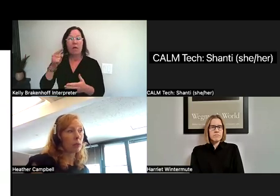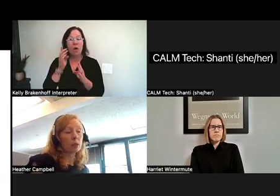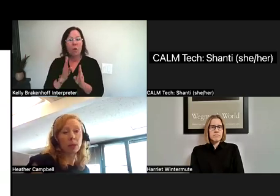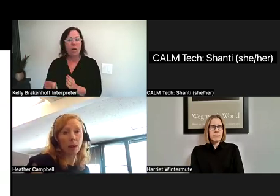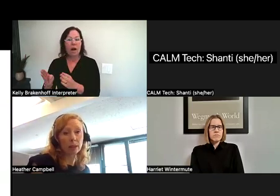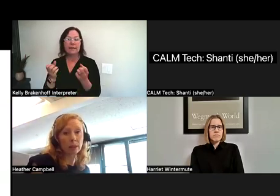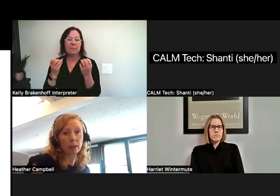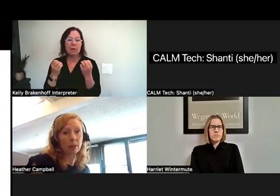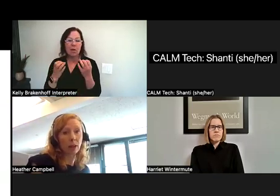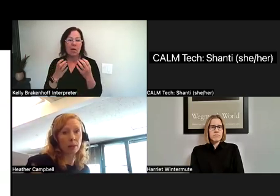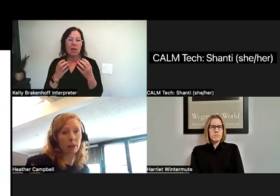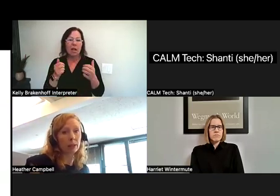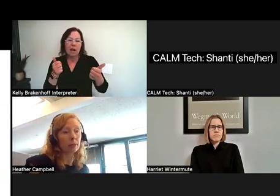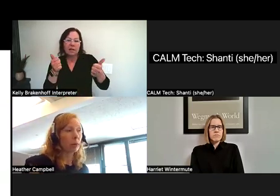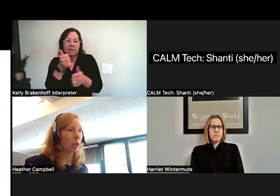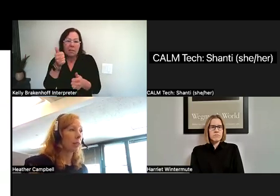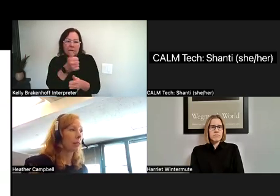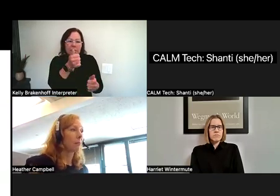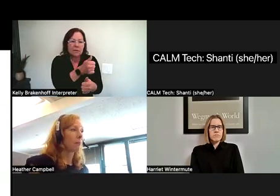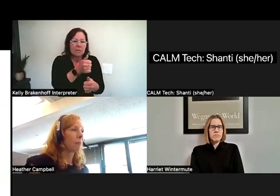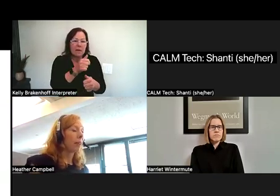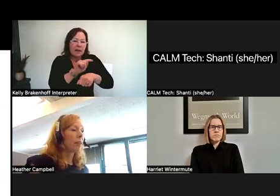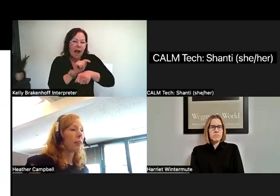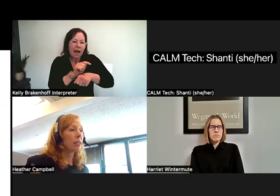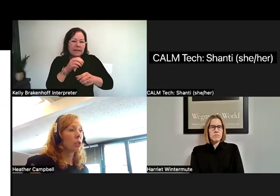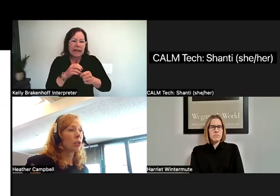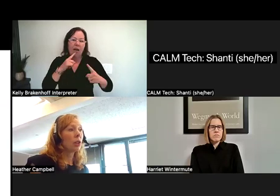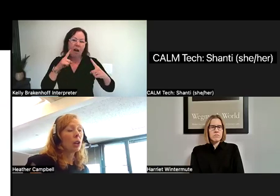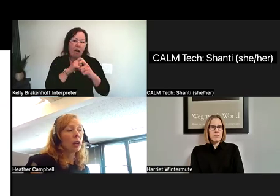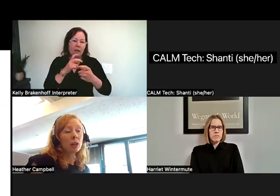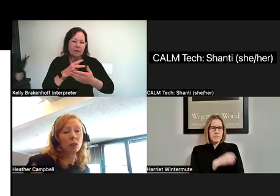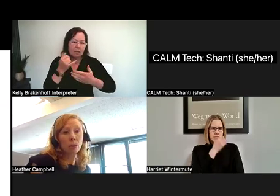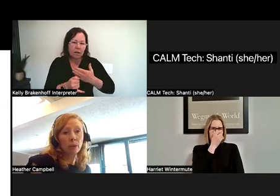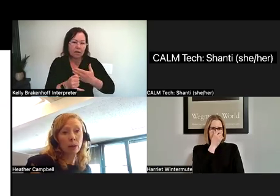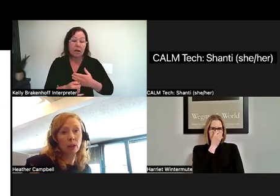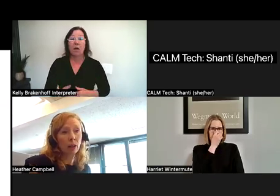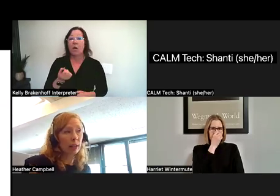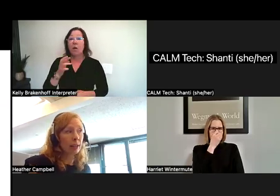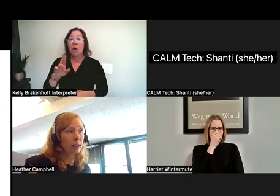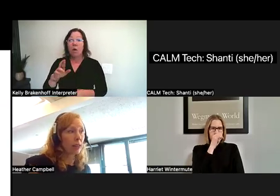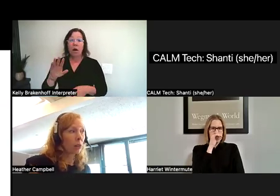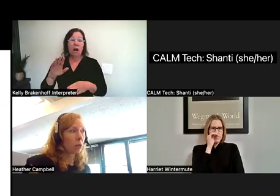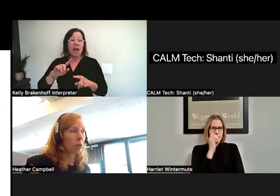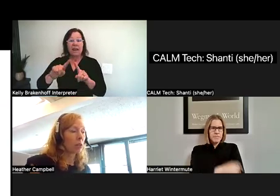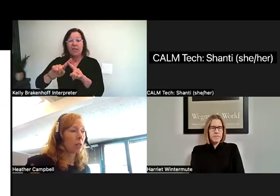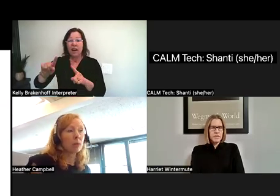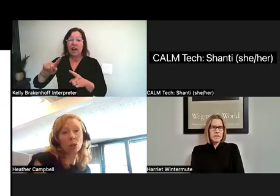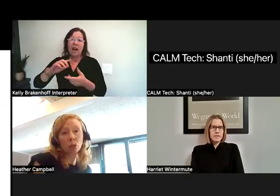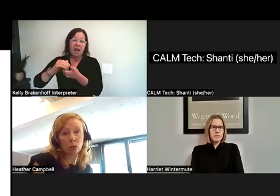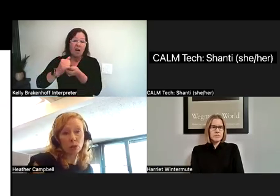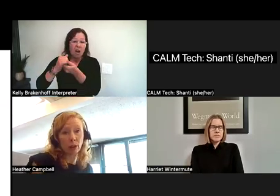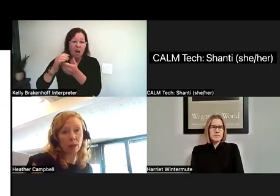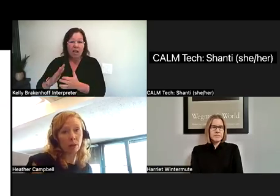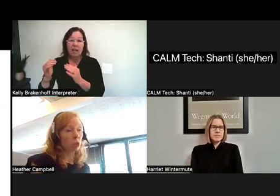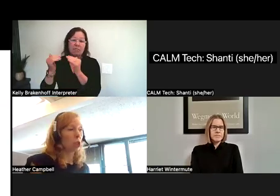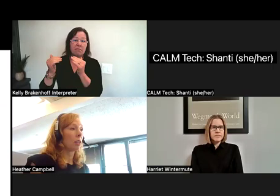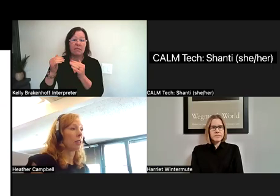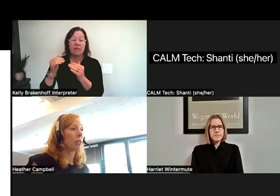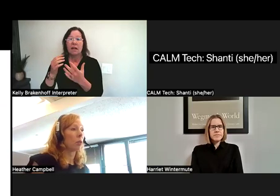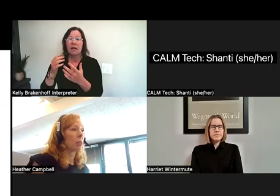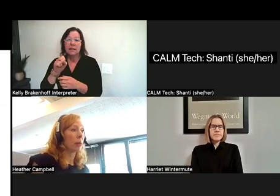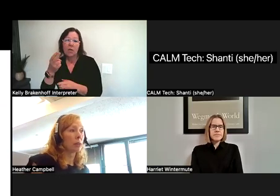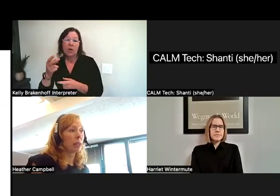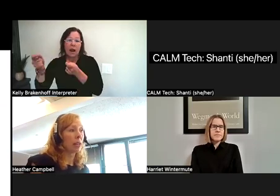subtext of a complex project and stakeholders and administrators might appreciate the transparency